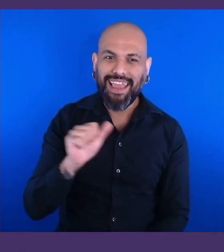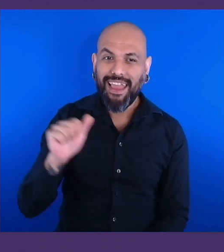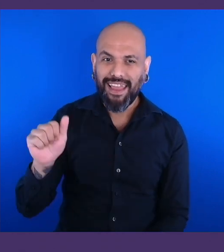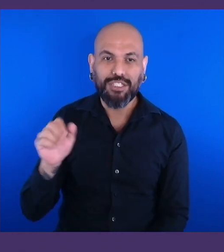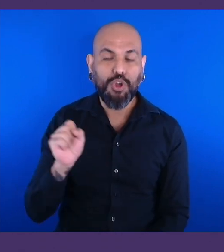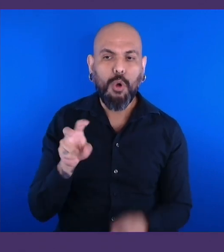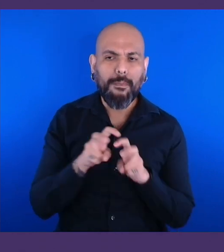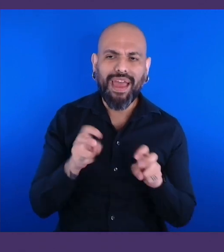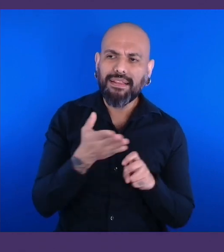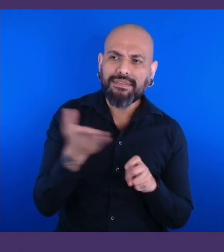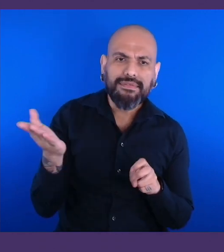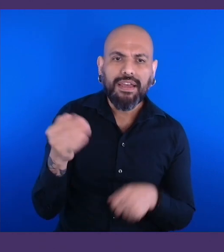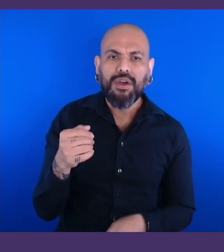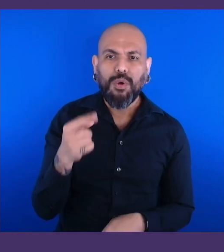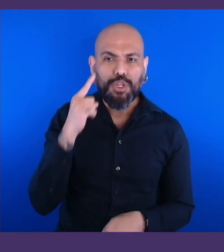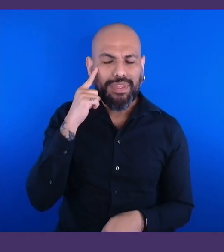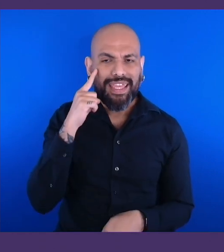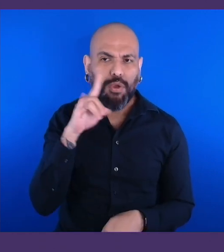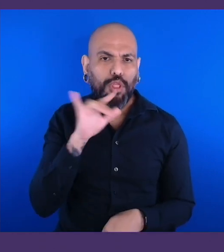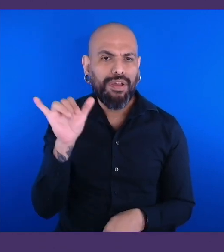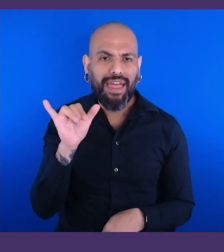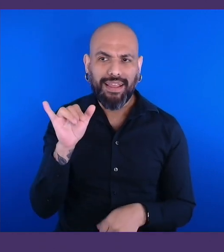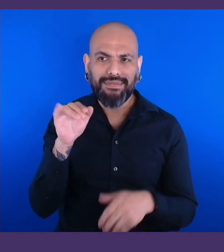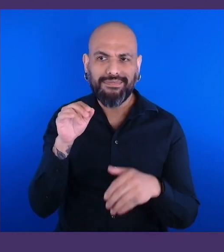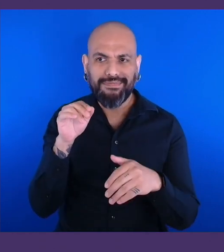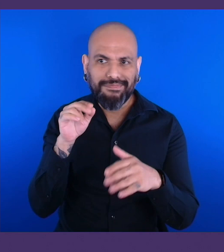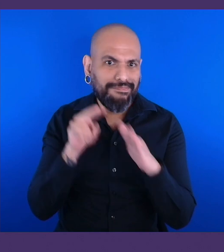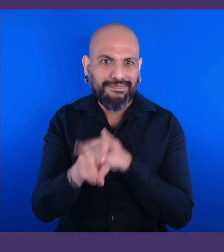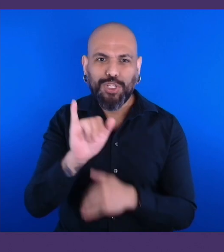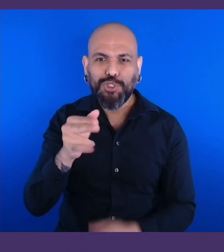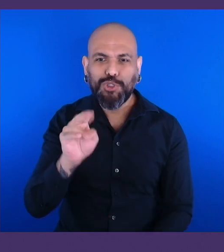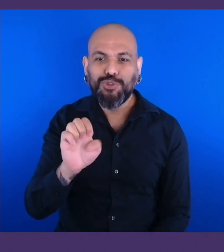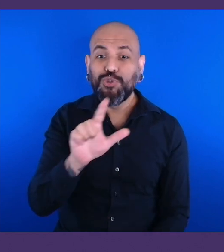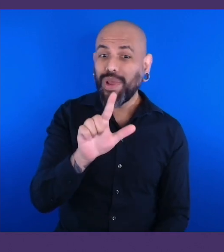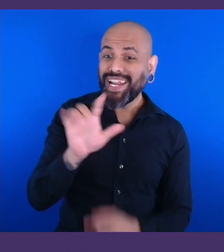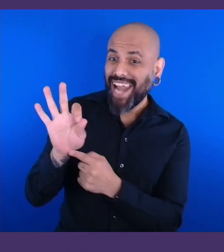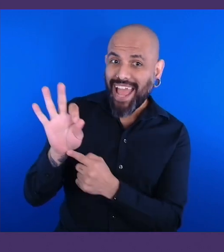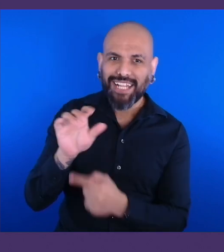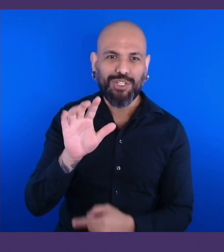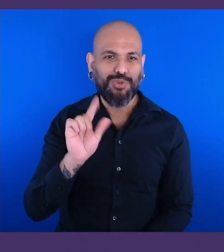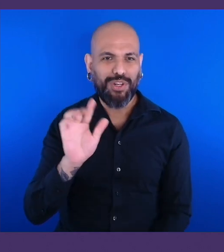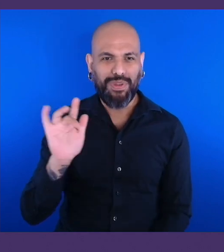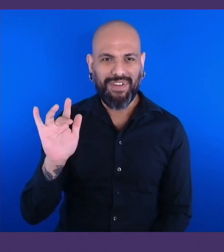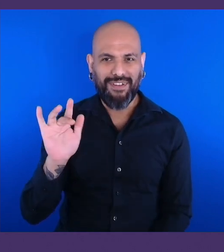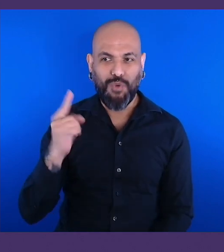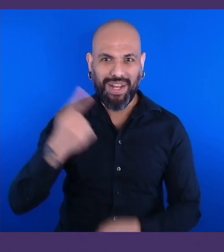like on June 29, 2025, a day into the EAA? Let's start with you, Léonie.